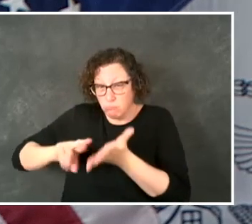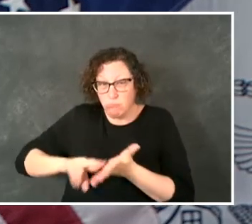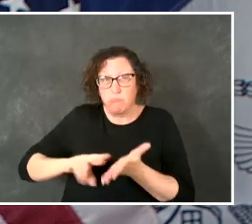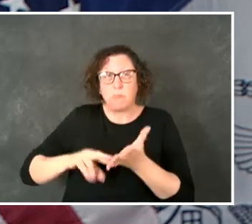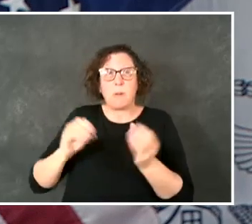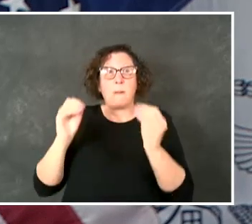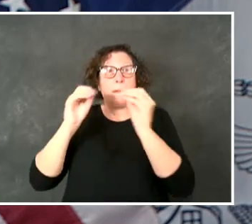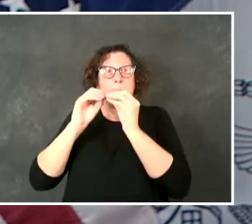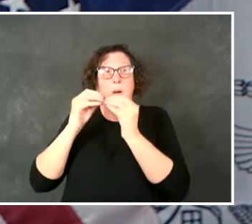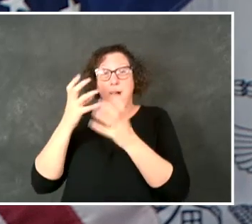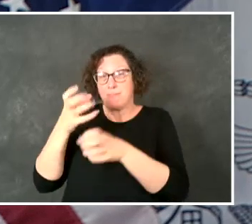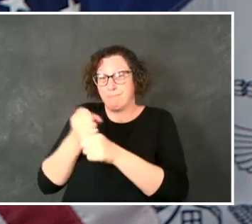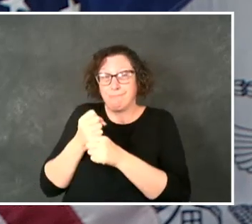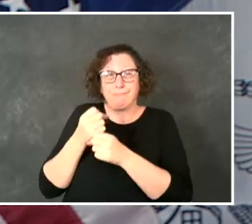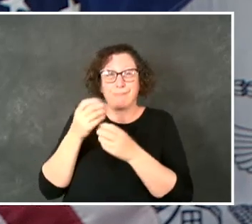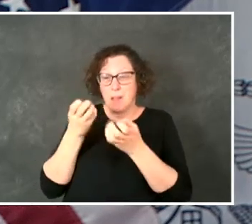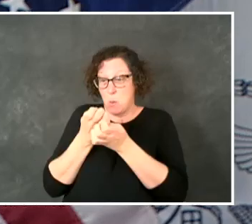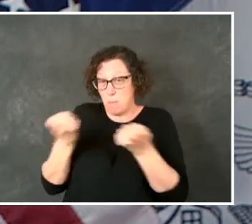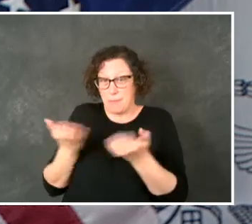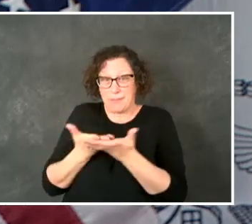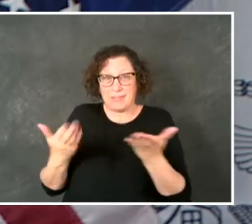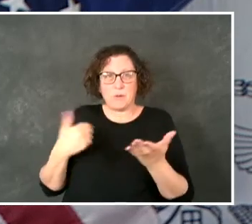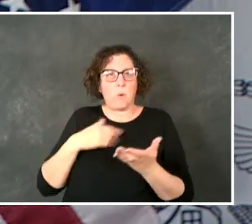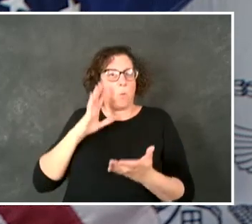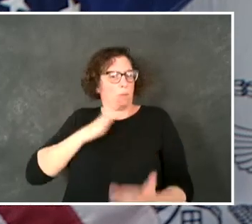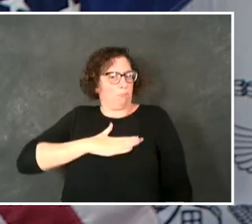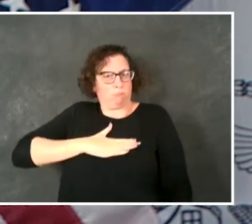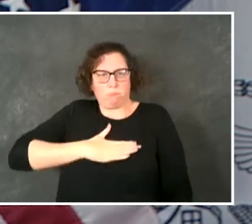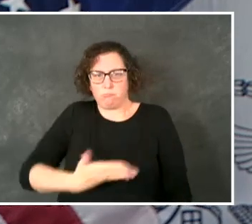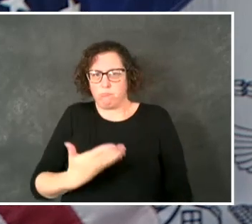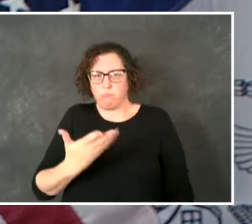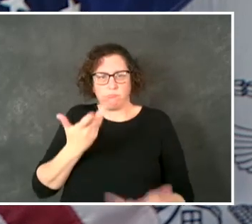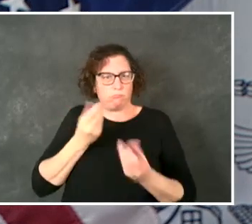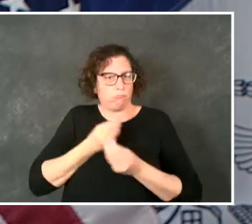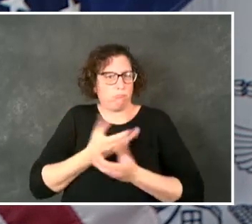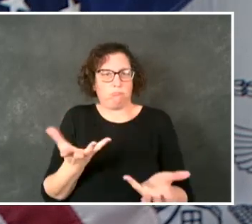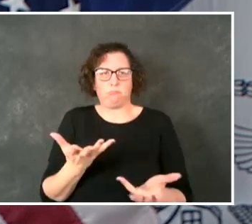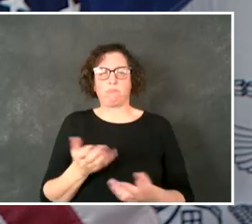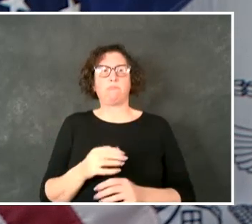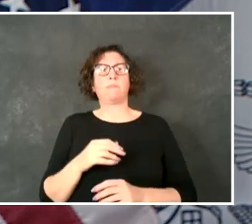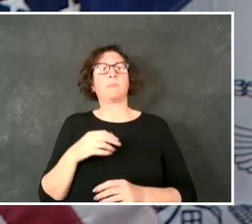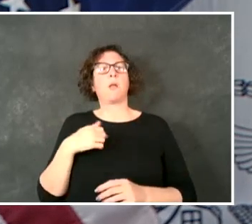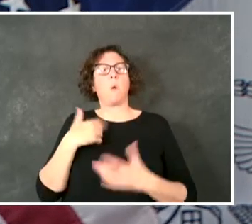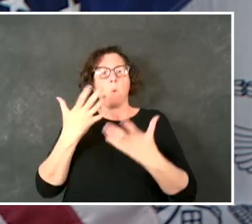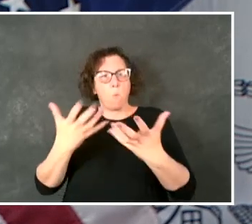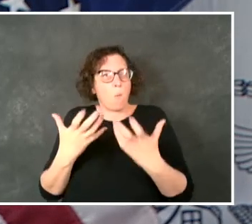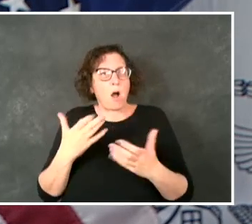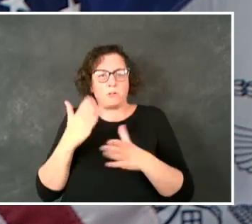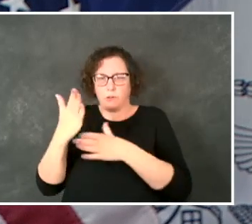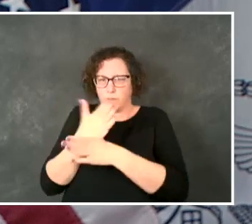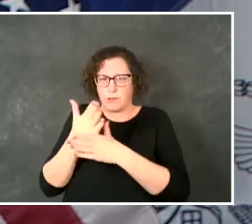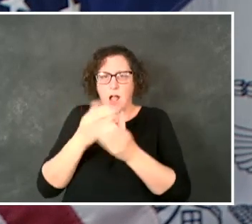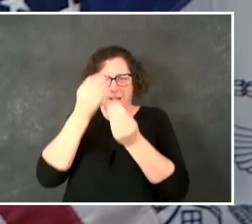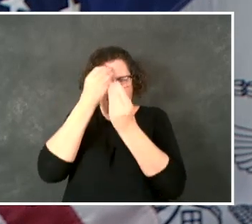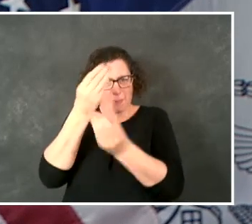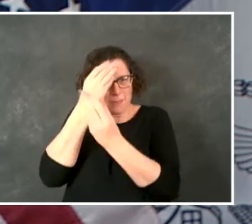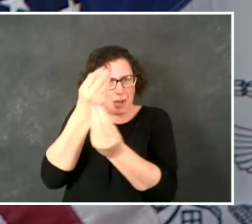INFORMATION, WE WANTED TO AXMIMIZE ANYTHING THAT WOULD BRING US MORE INFORMATION ON